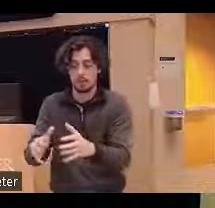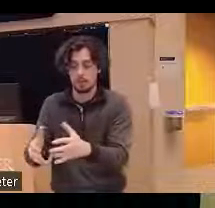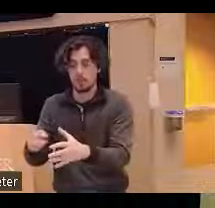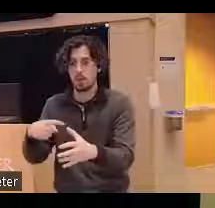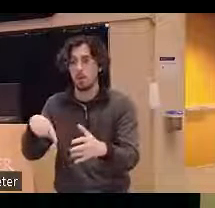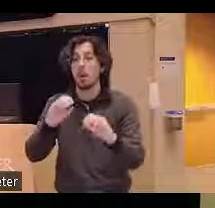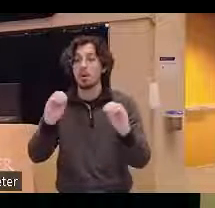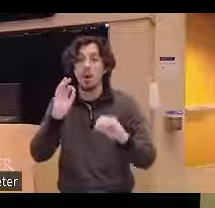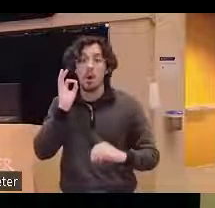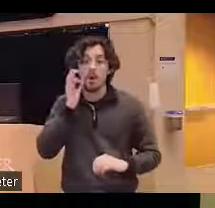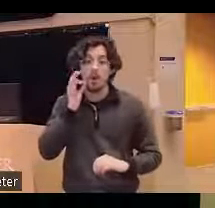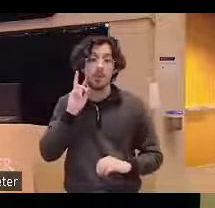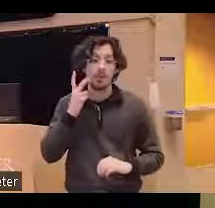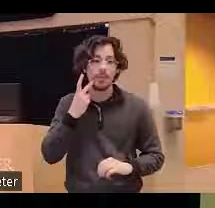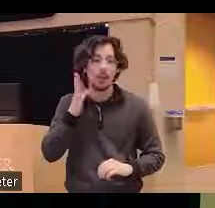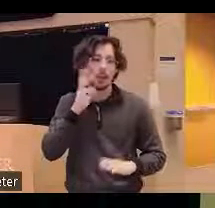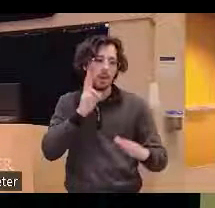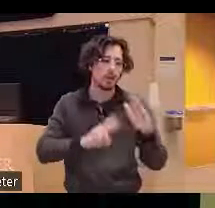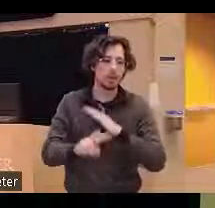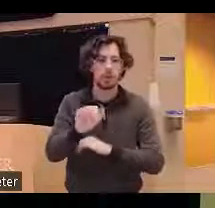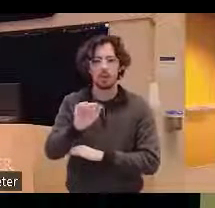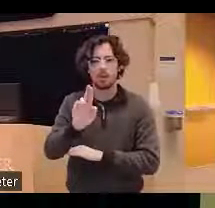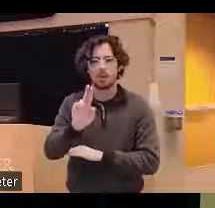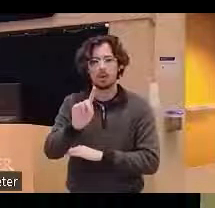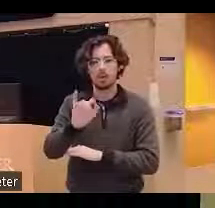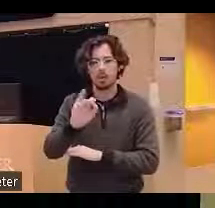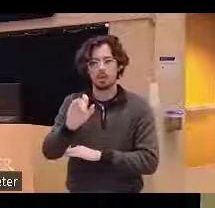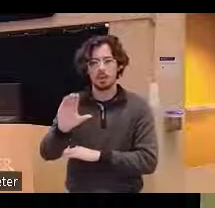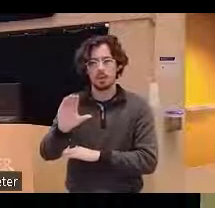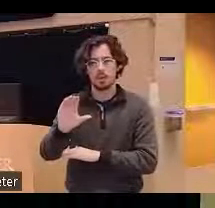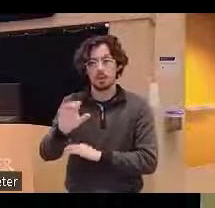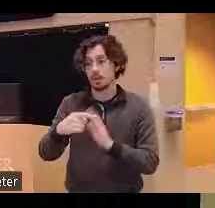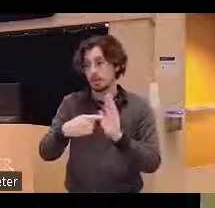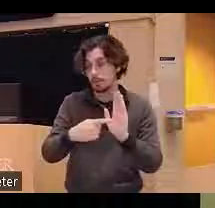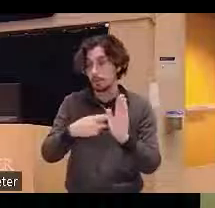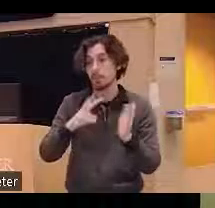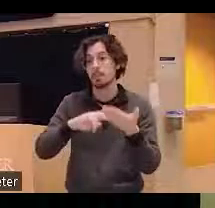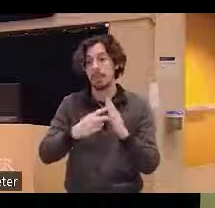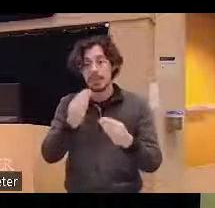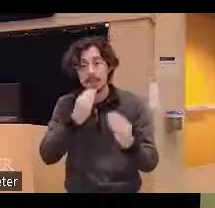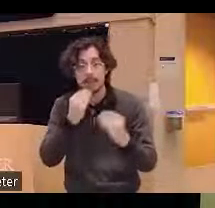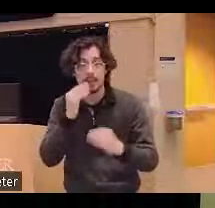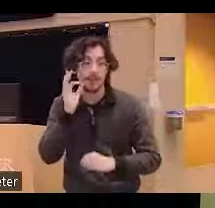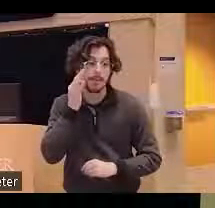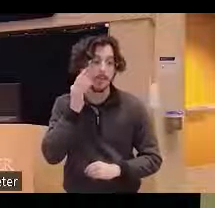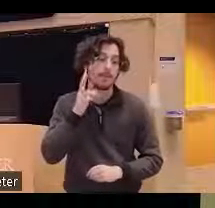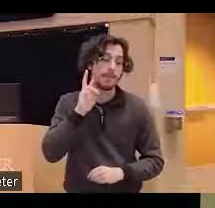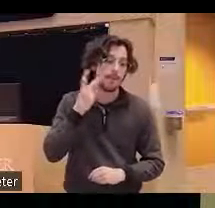predicted autism autistic symptoms um so getting people to eat fruit and vegetables again um whole